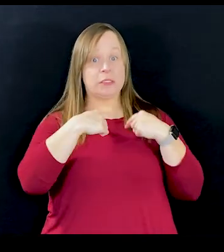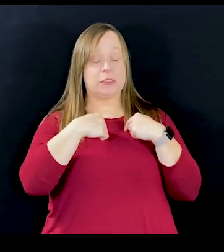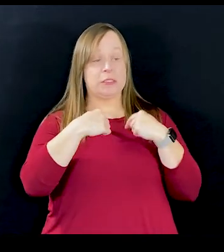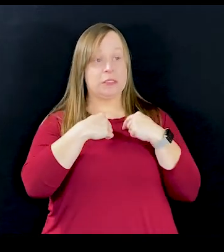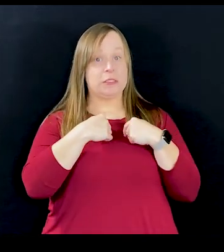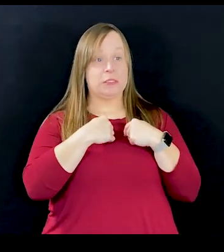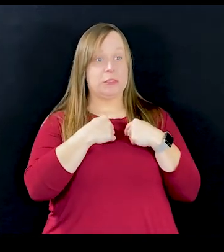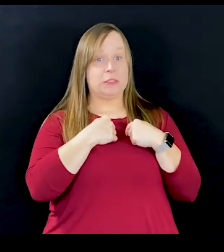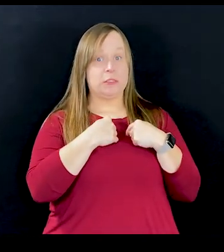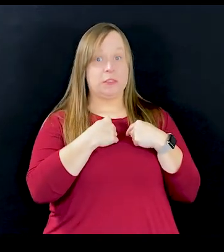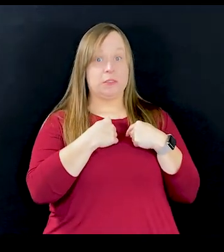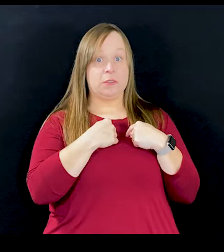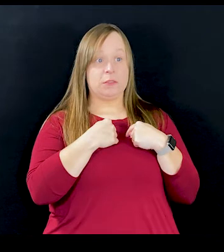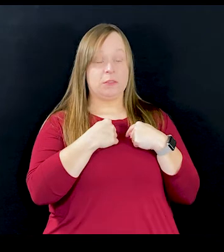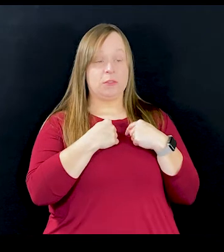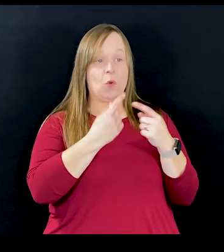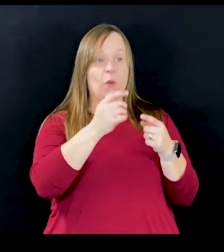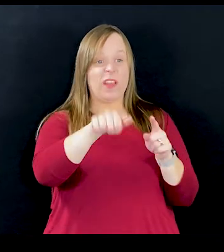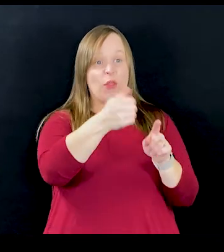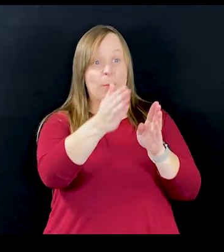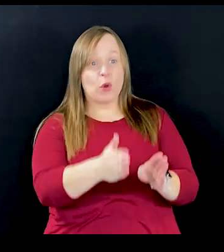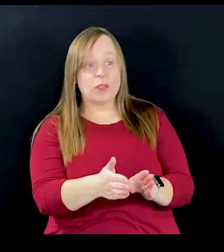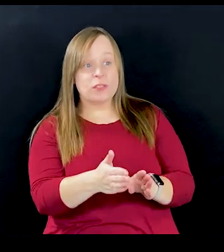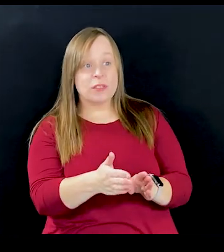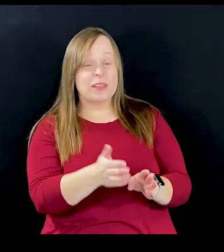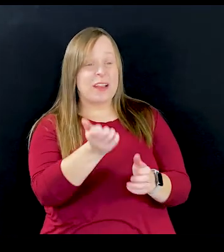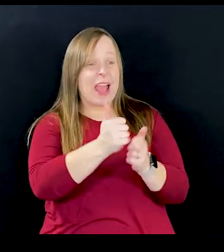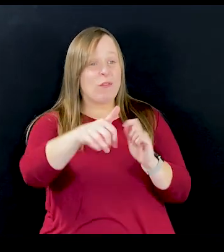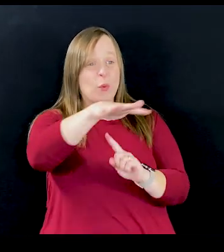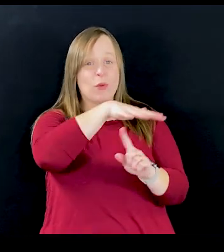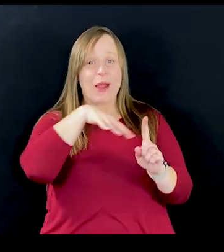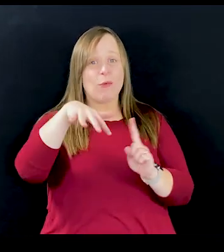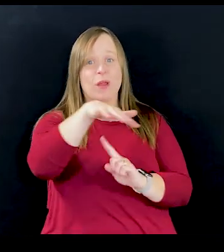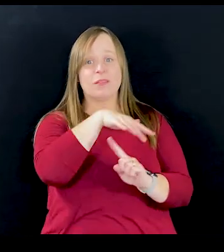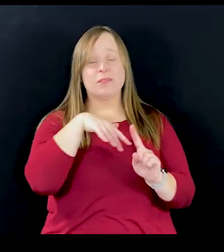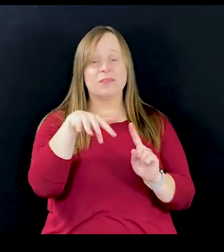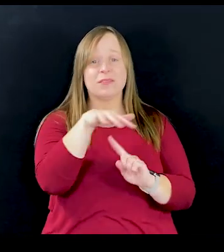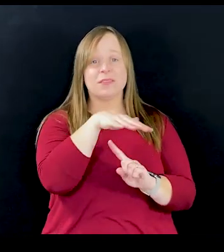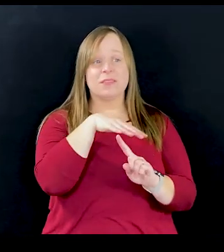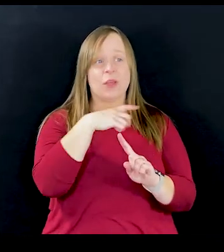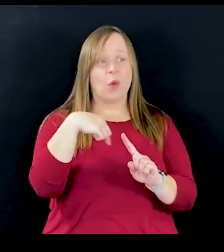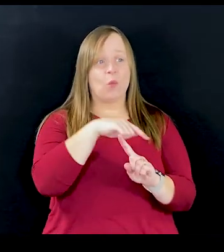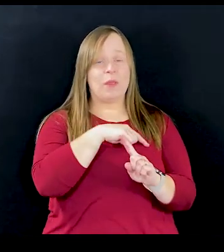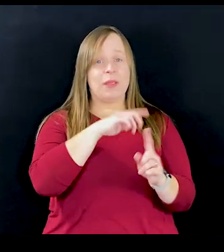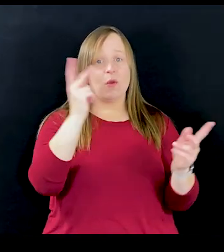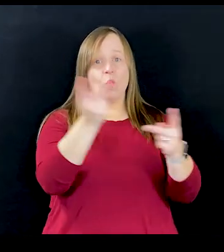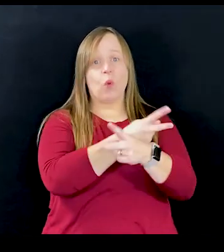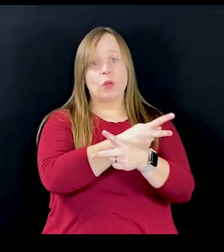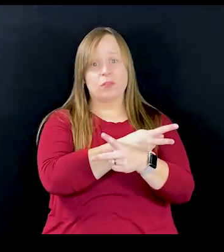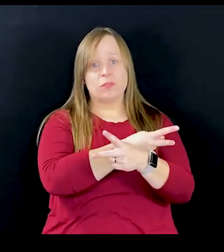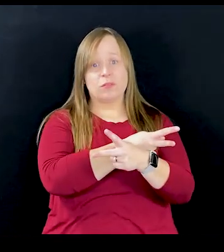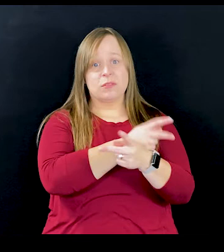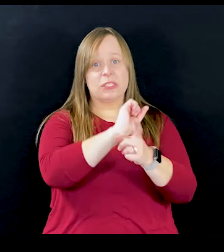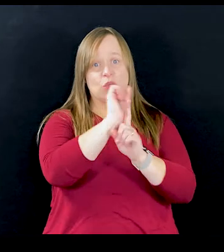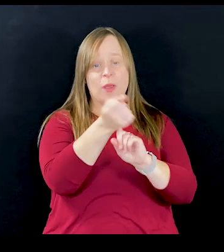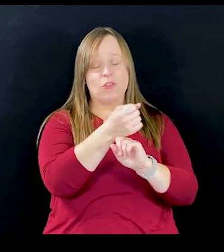for the person who may be being victimized, and for everybody else around us. Then we can end up doing more harm than good.